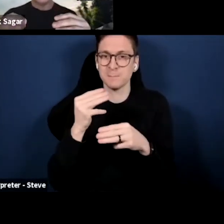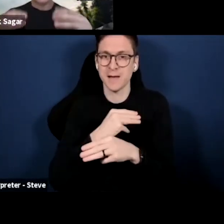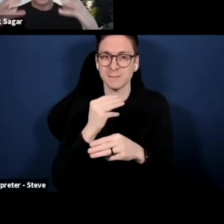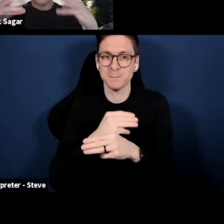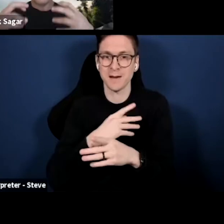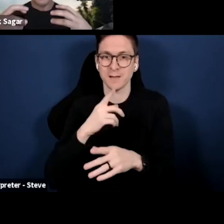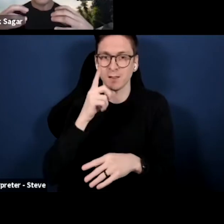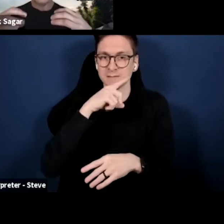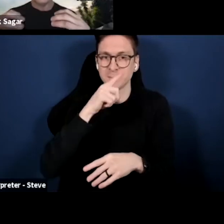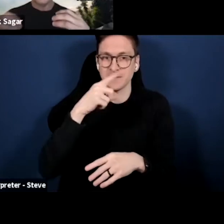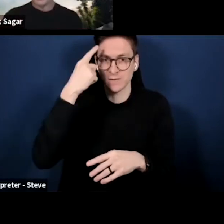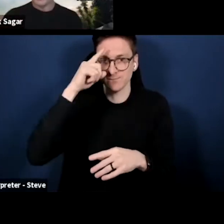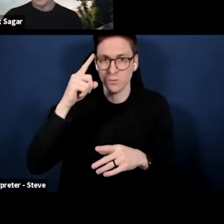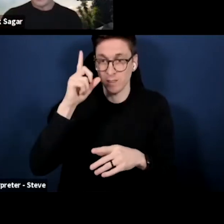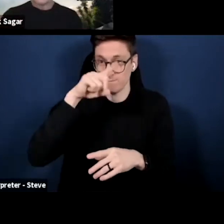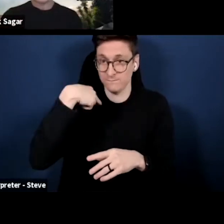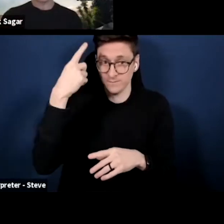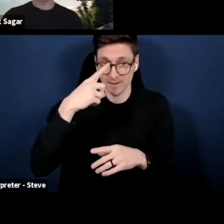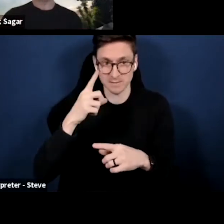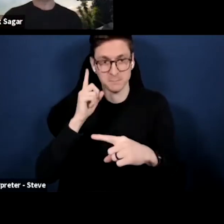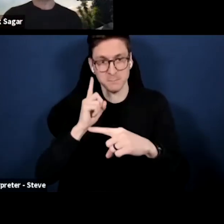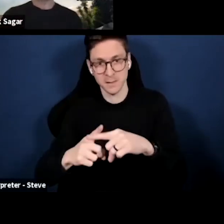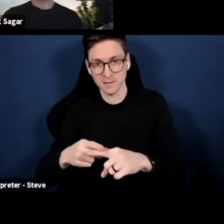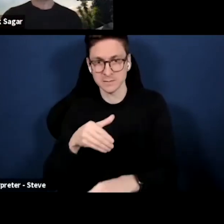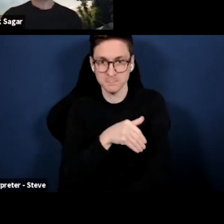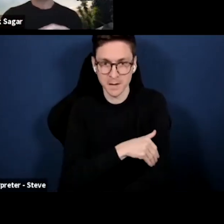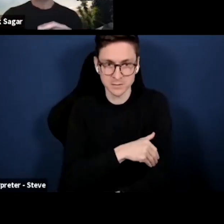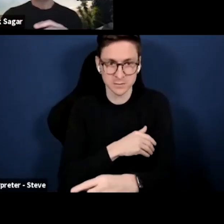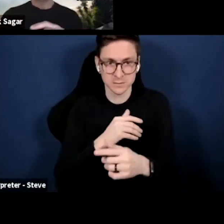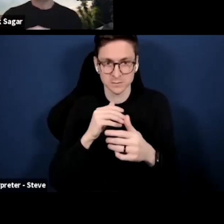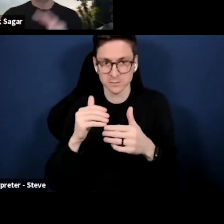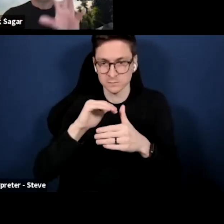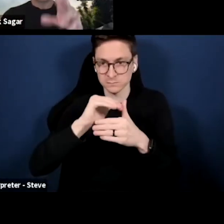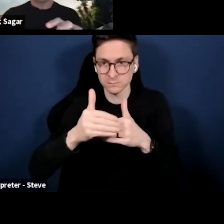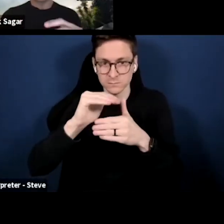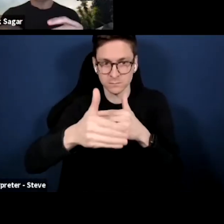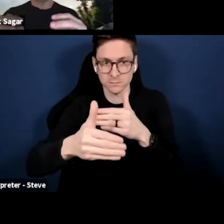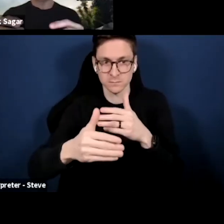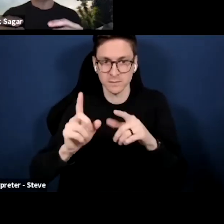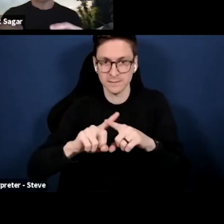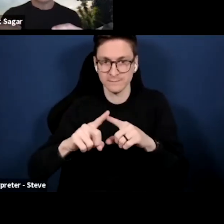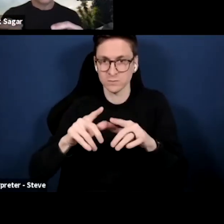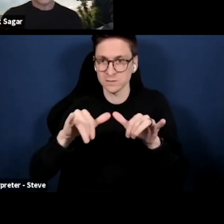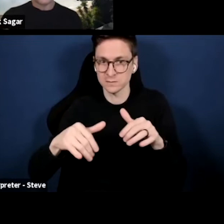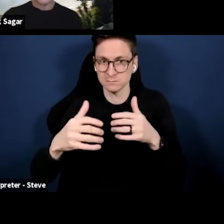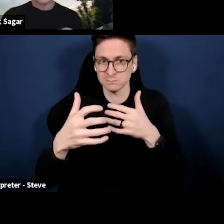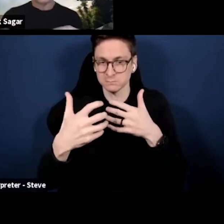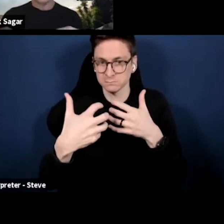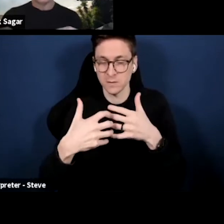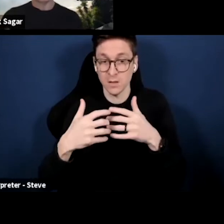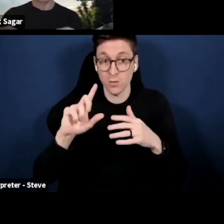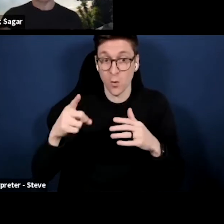with all the muscles and the only thing which is not part of the computational model is the